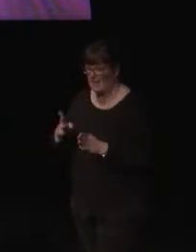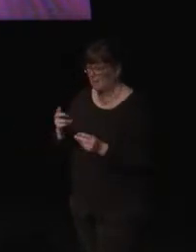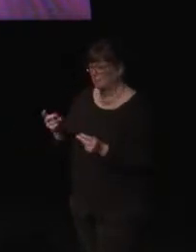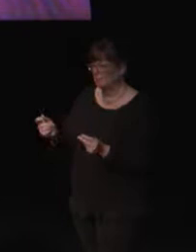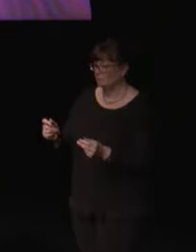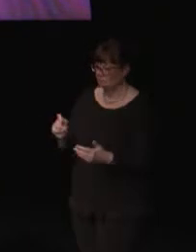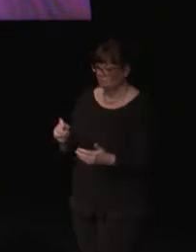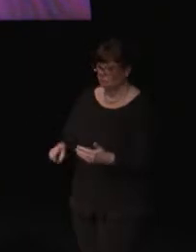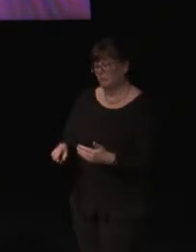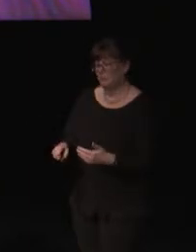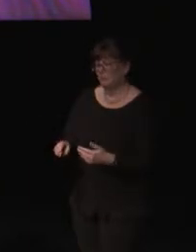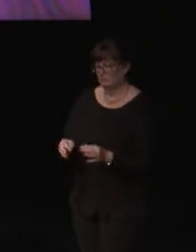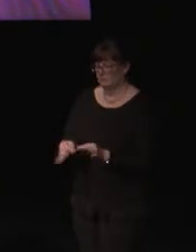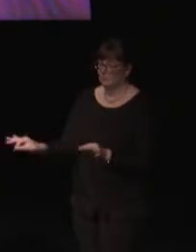than just typing in words.